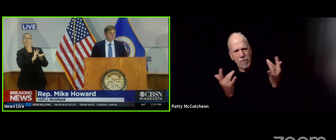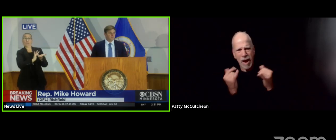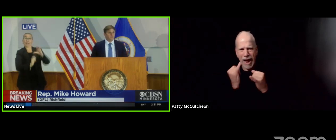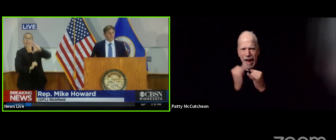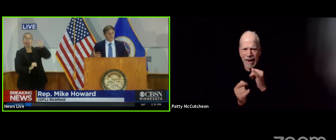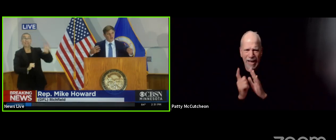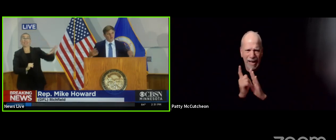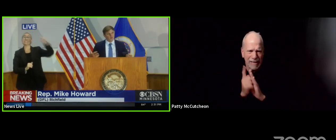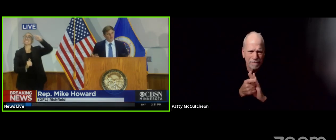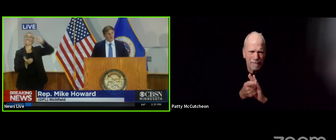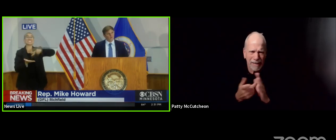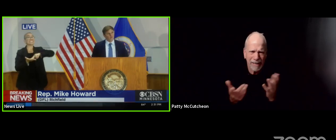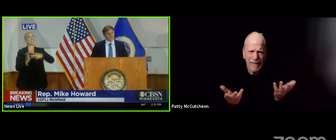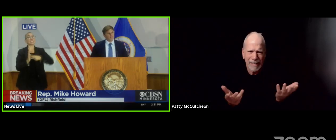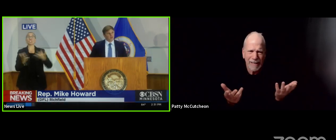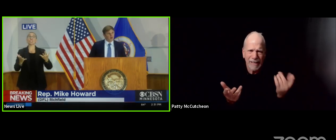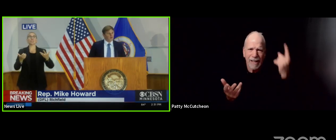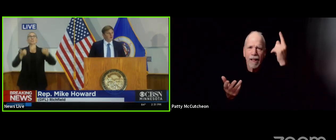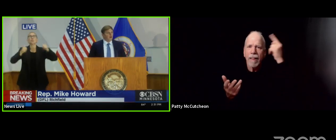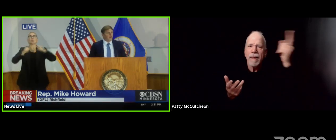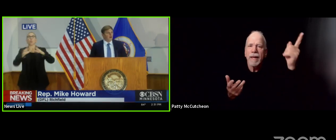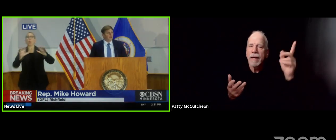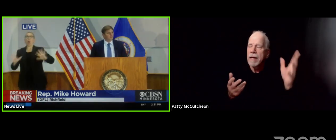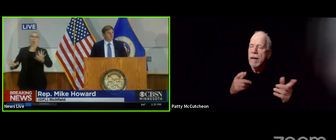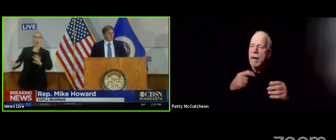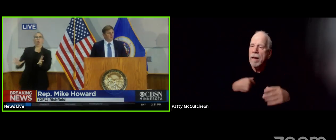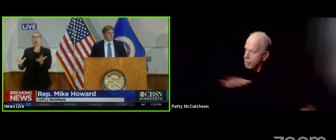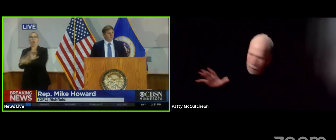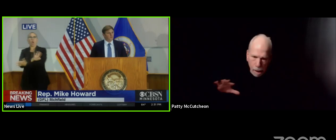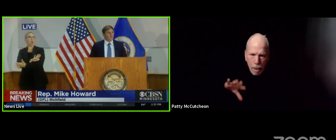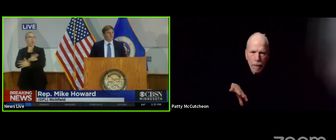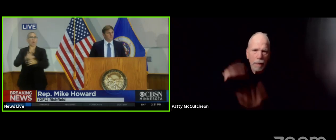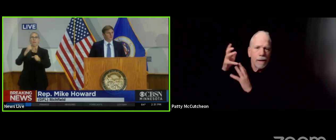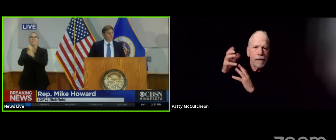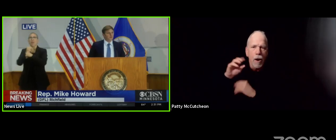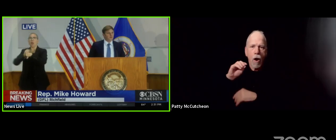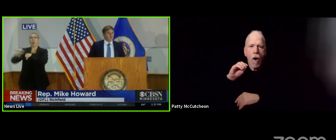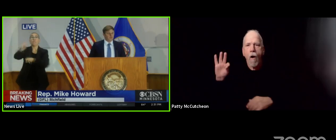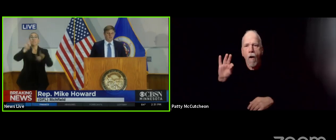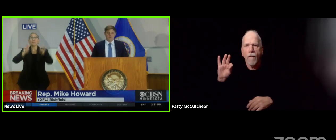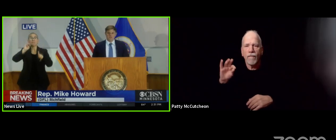AND PUT A CLOUD OVER THIS LAW. AND, SO, IT REALLY IS IMPORTANT TO GET THE MESSAGE